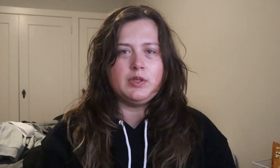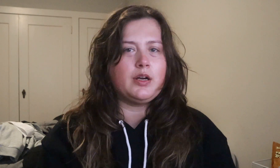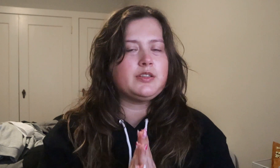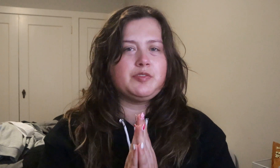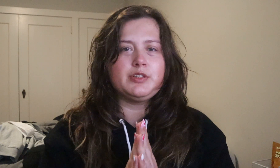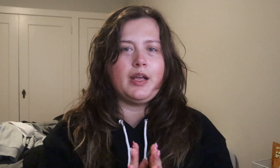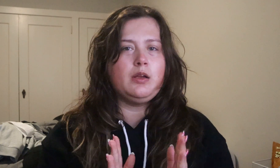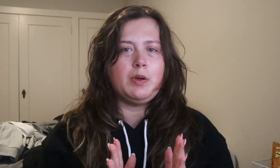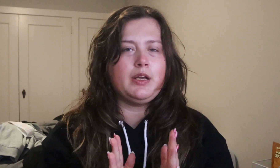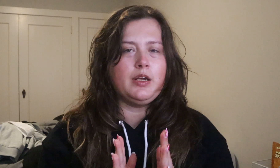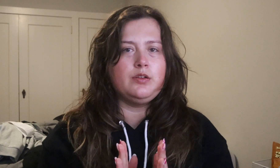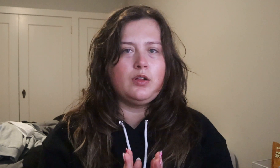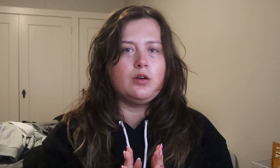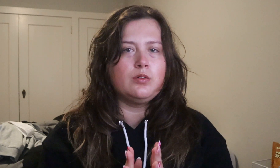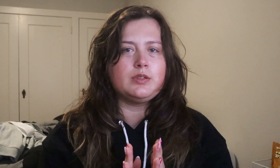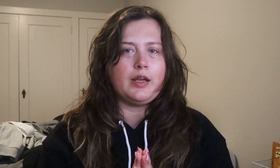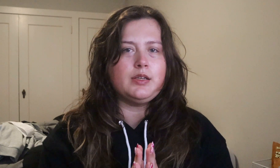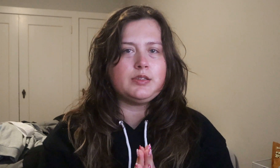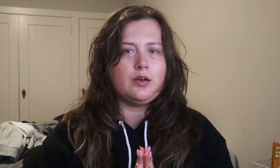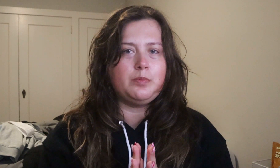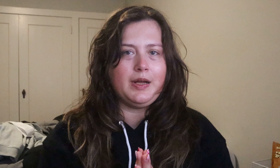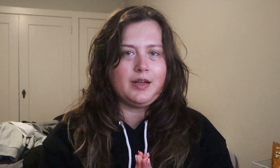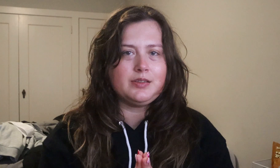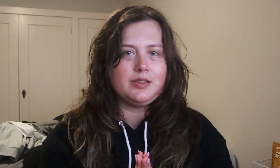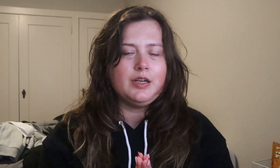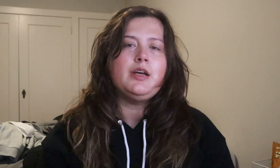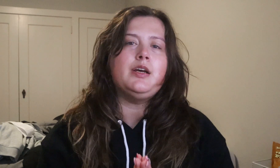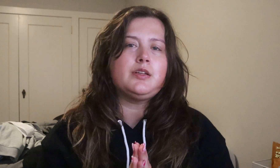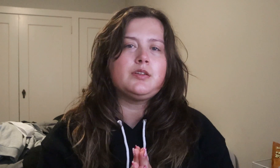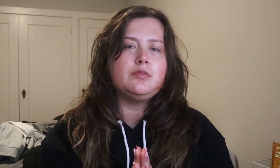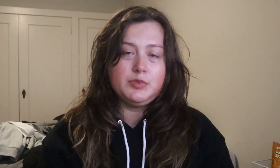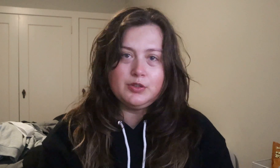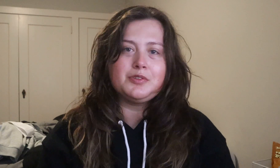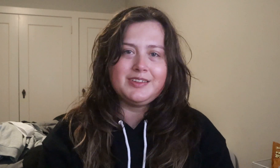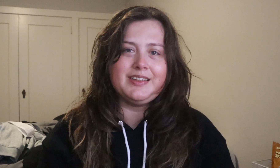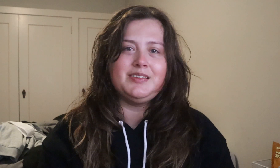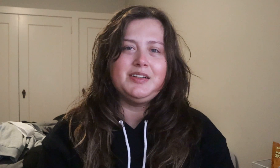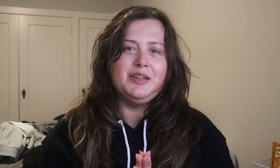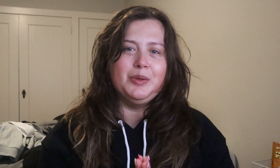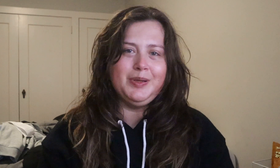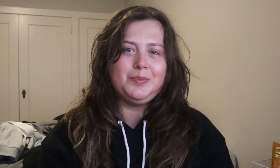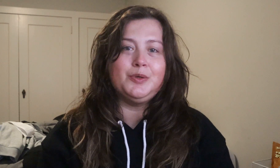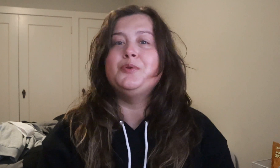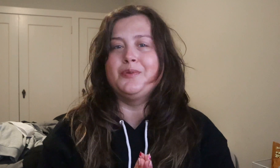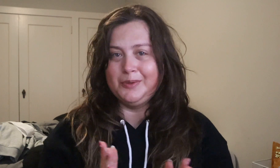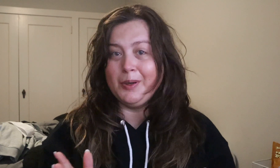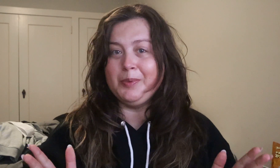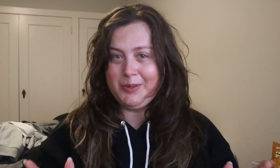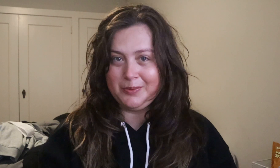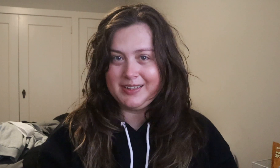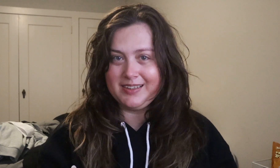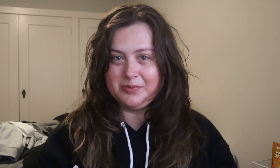because if there's anybody that knows ASL best, it's usually the people who grew up using it.